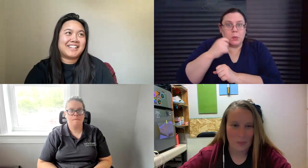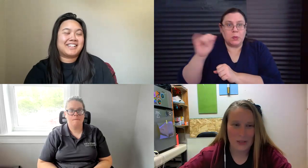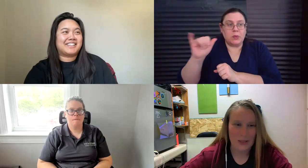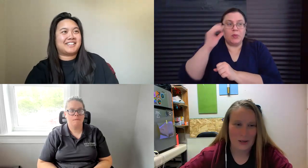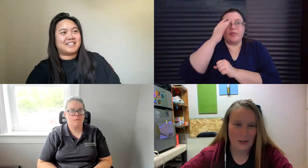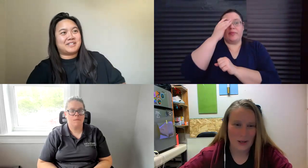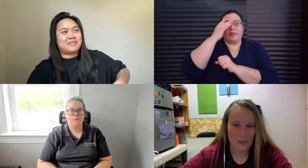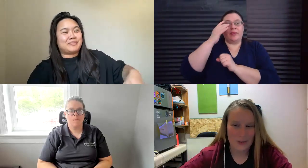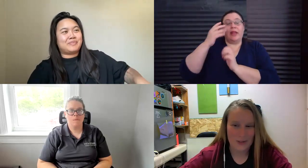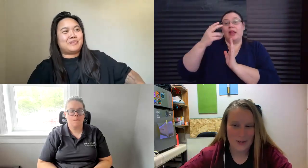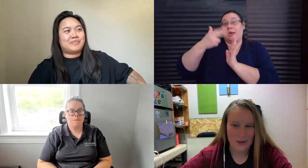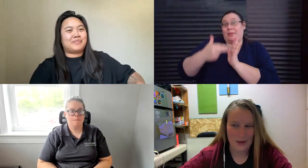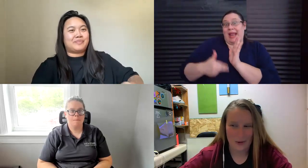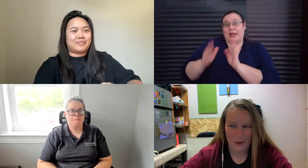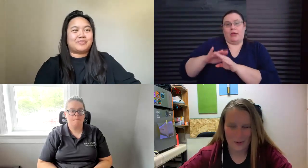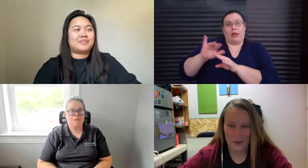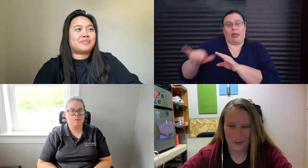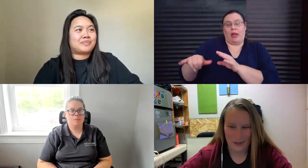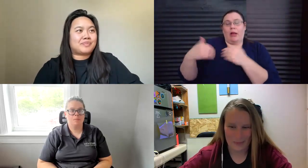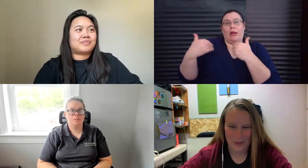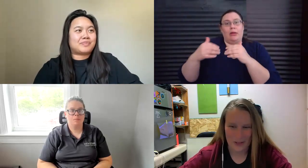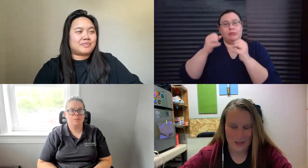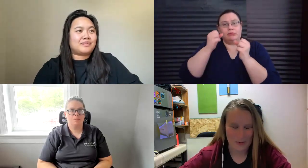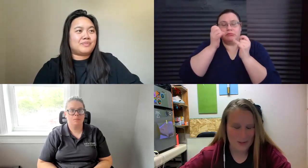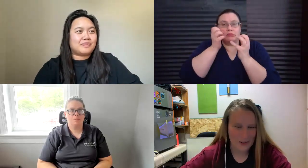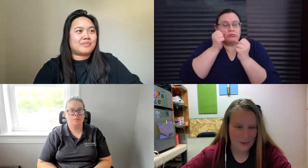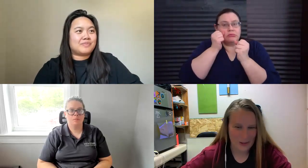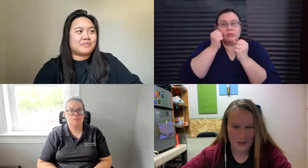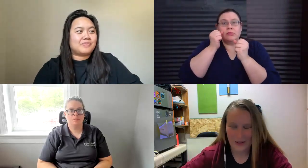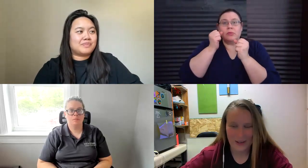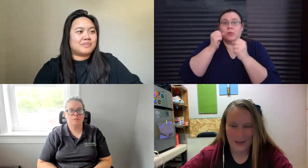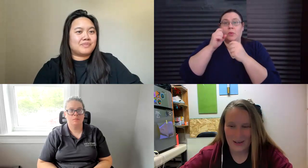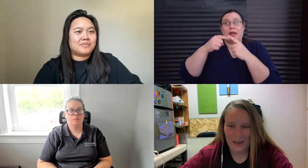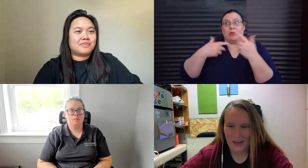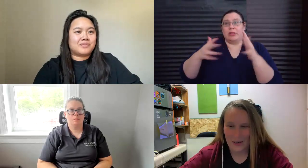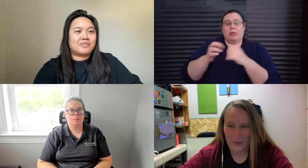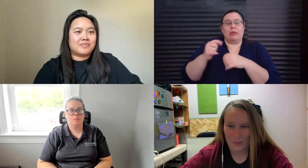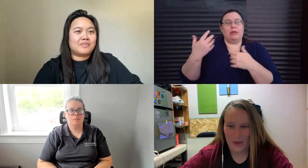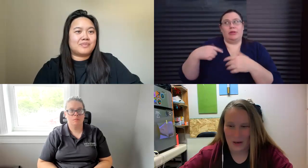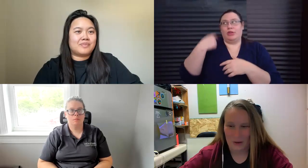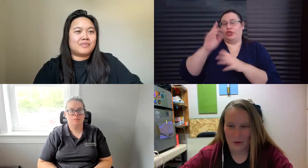The painting was incredible by the time I was done with it.